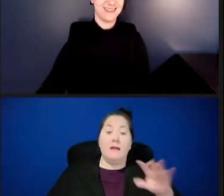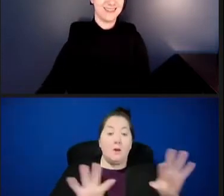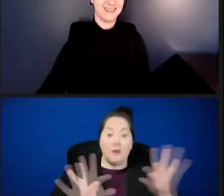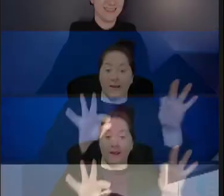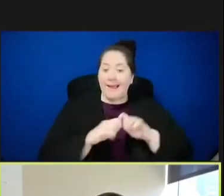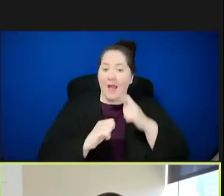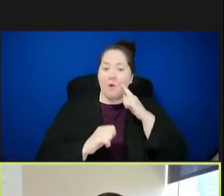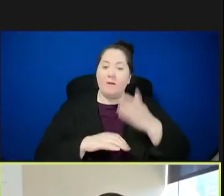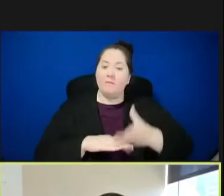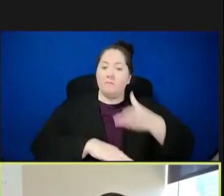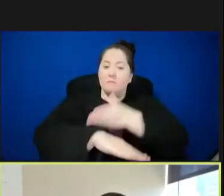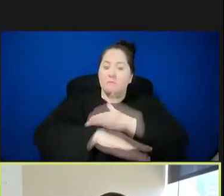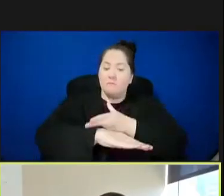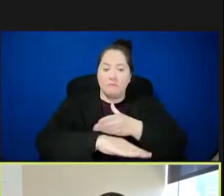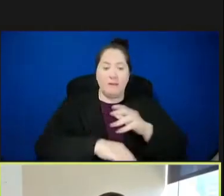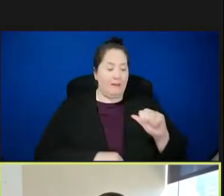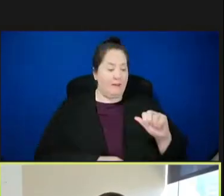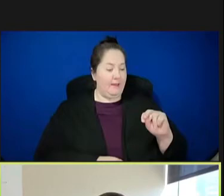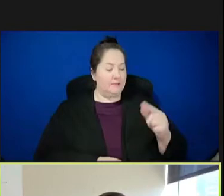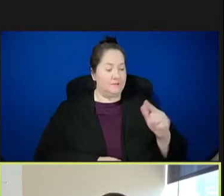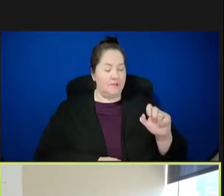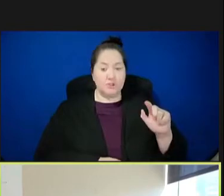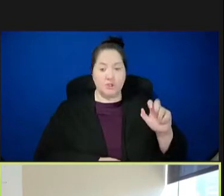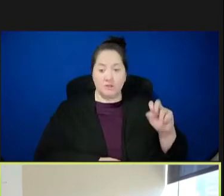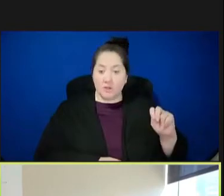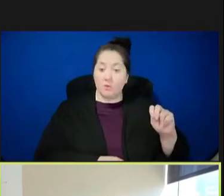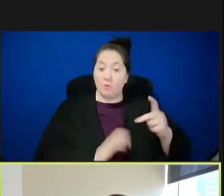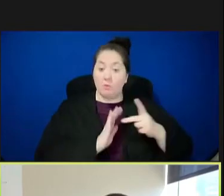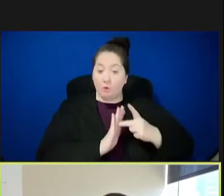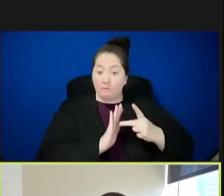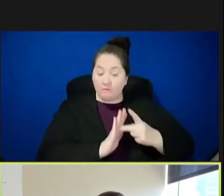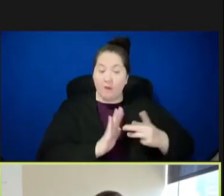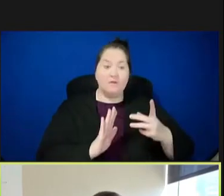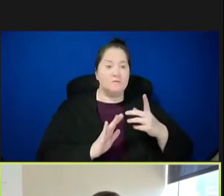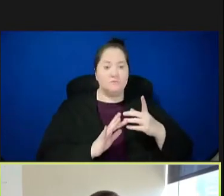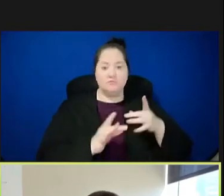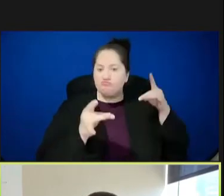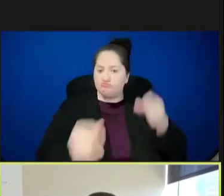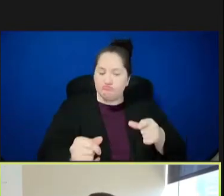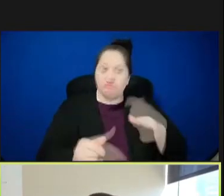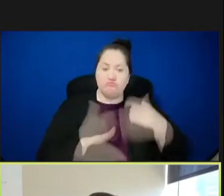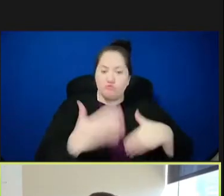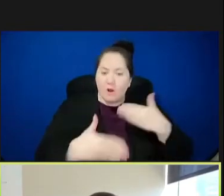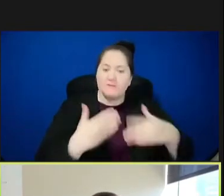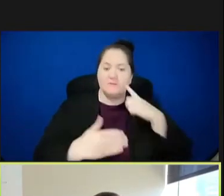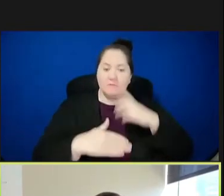profiles for further development, streamlining the process of image and optimization, and allowing